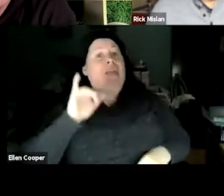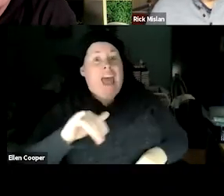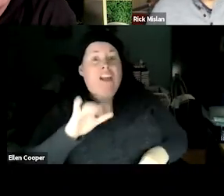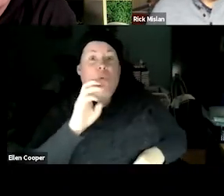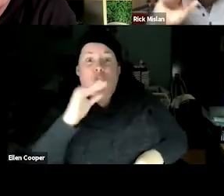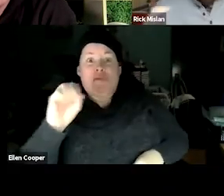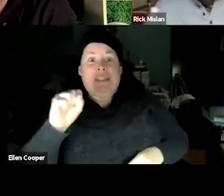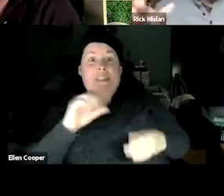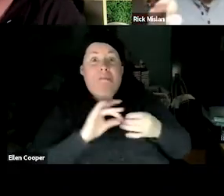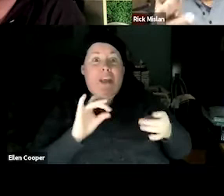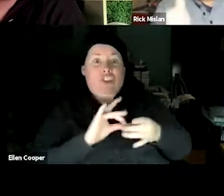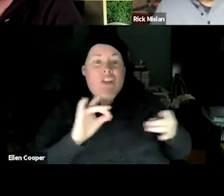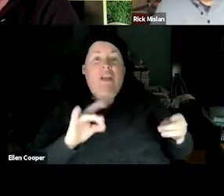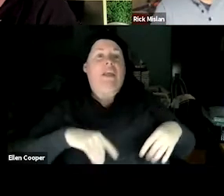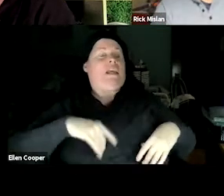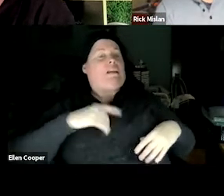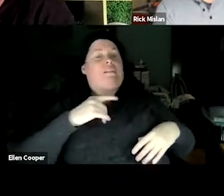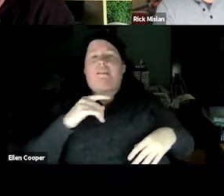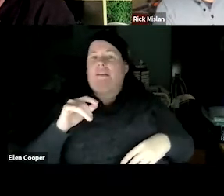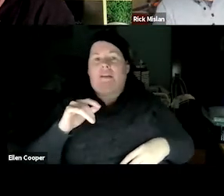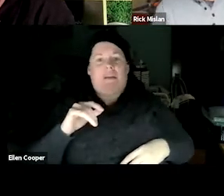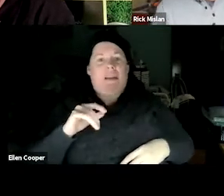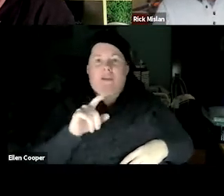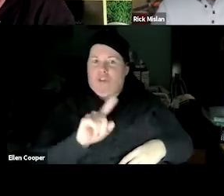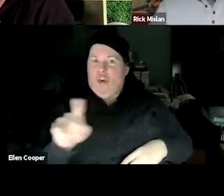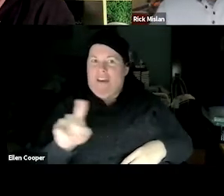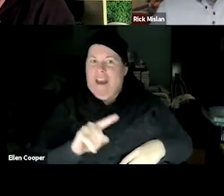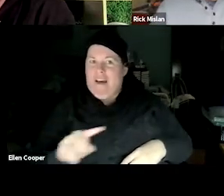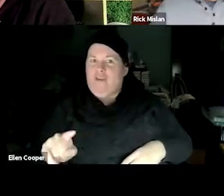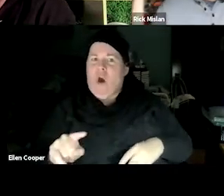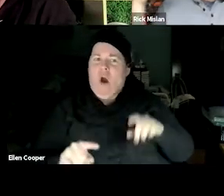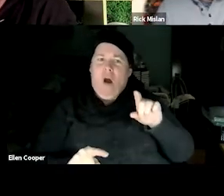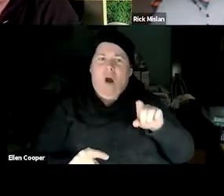he was he was going down the list. It's like we just did there and Rick Mislan: You know, he's like, oh, this is you're gonna love that you're